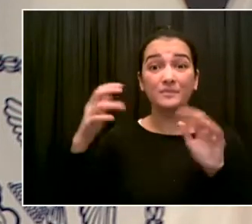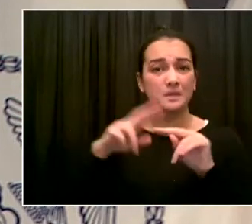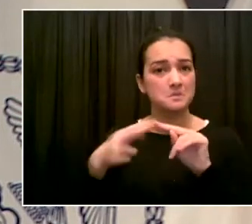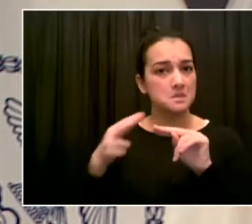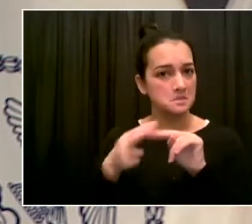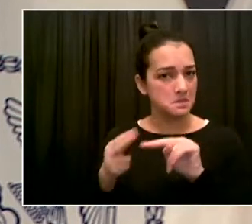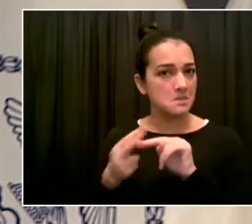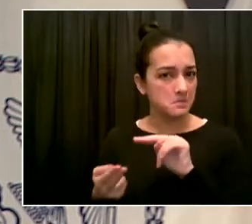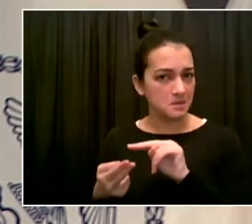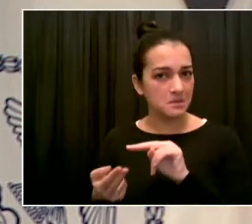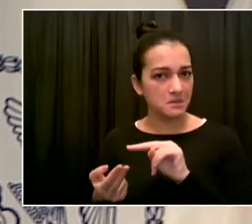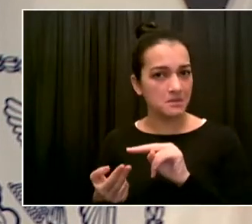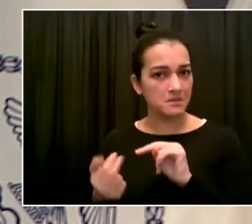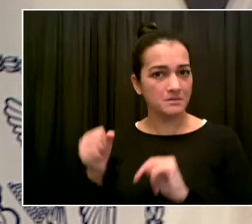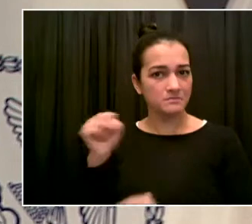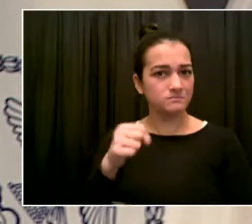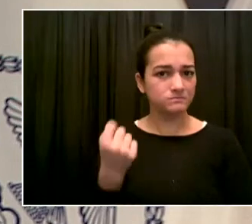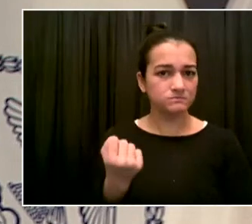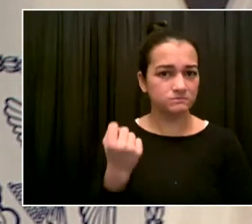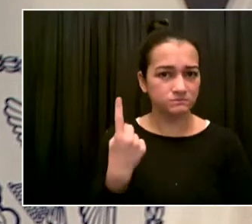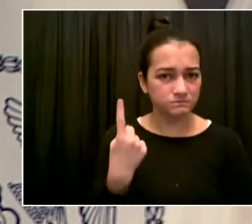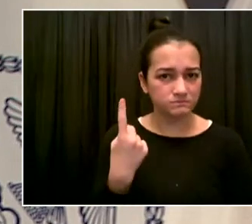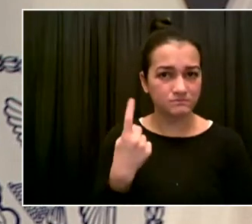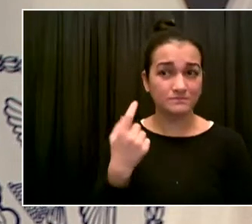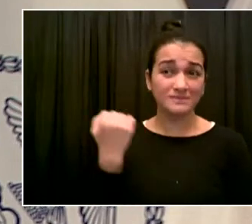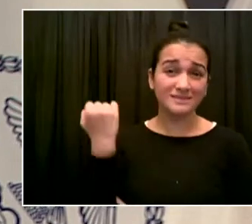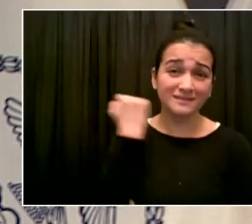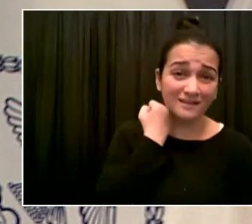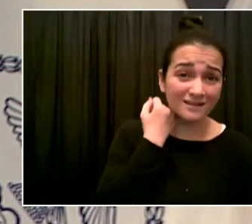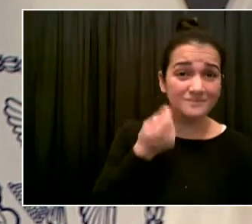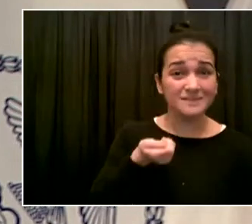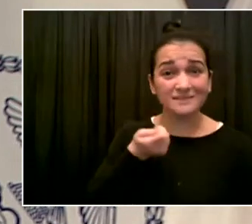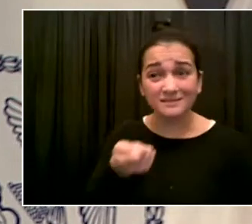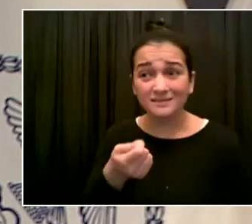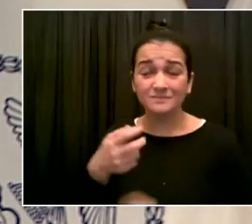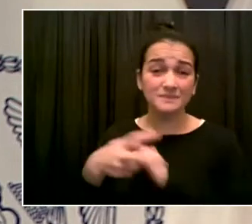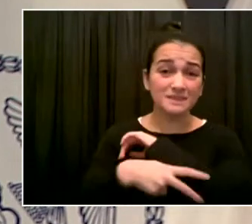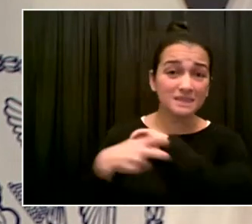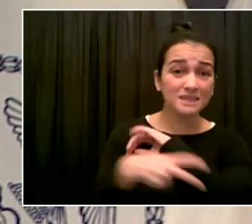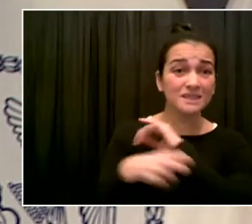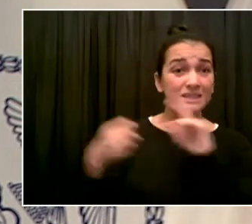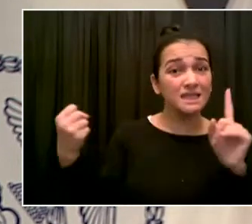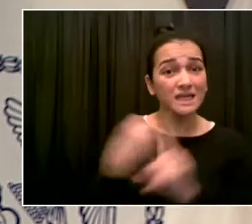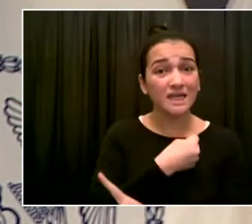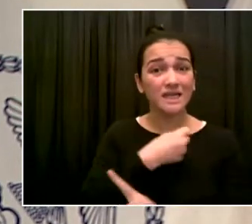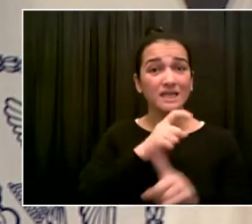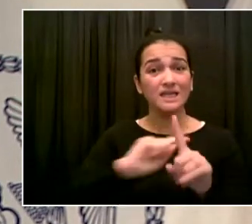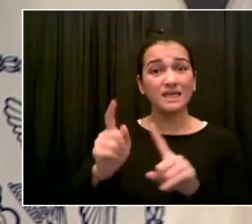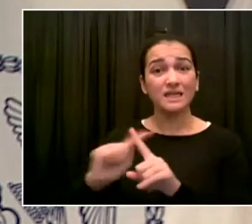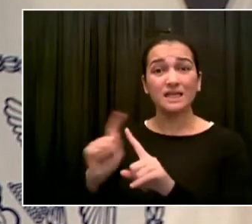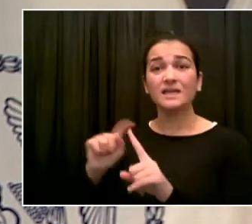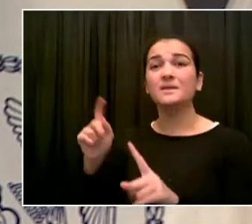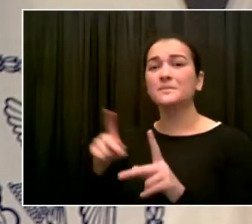SITUATION, CRIME IS DOWN FROM WHAT WE EXPERIENCED LAST YEAR AND GETTING BETTER BUT THESE INDIVUAIDL INCIDENTS ARE VERY TREMBLING AND I DUNERSTAND